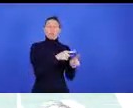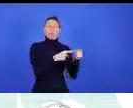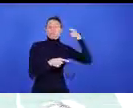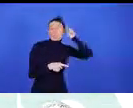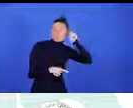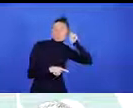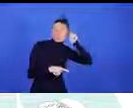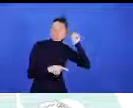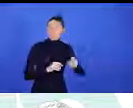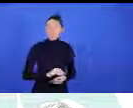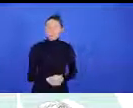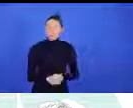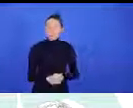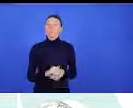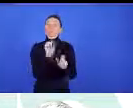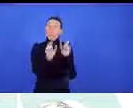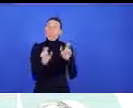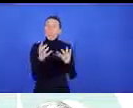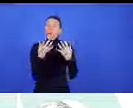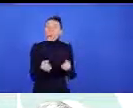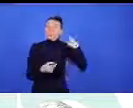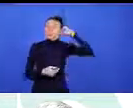understanding than conventional hearing aids.